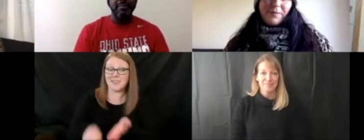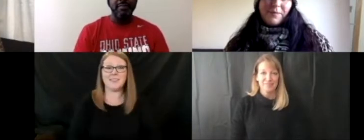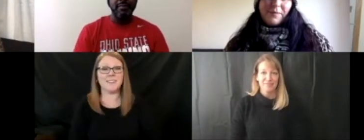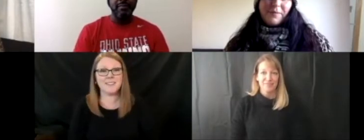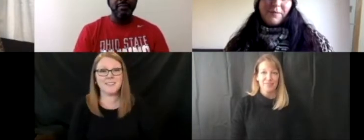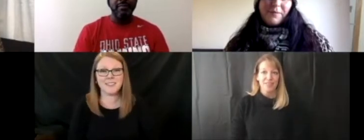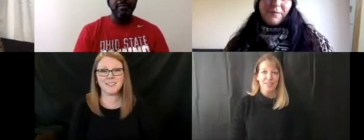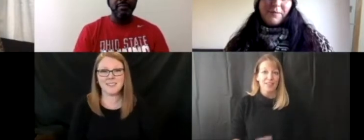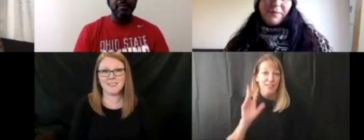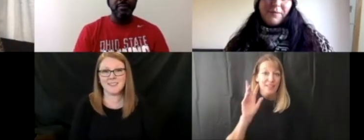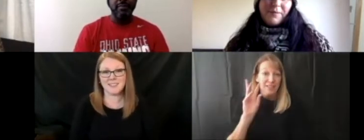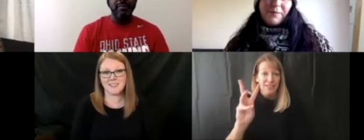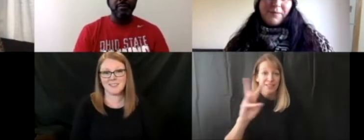six more telework updates